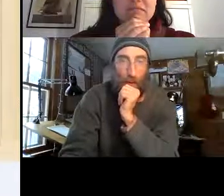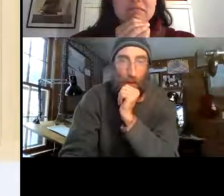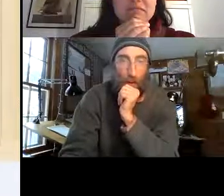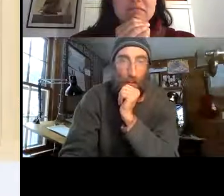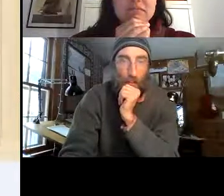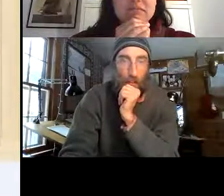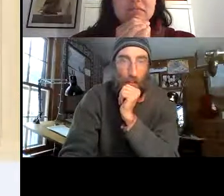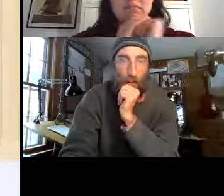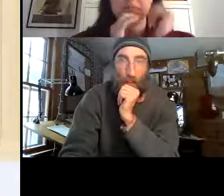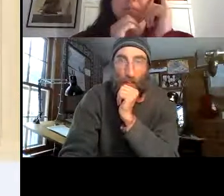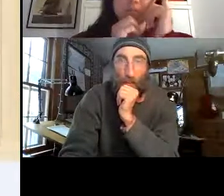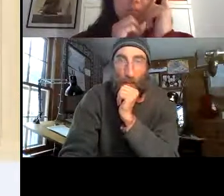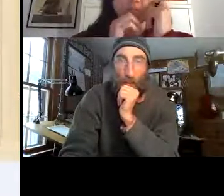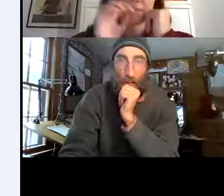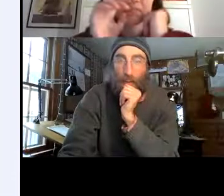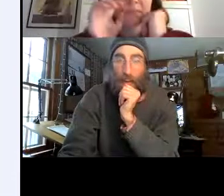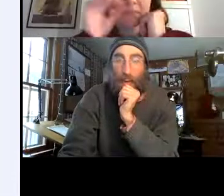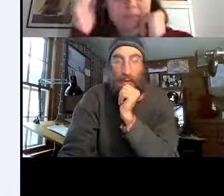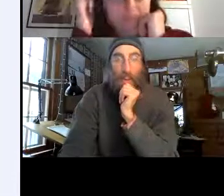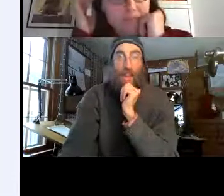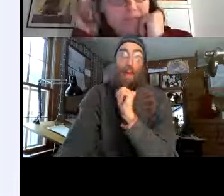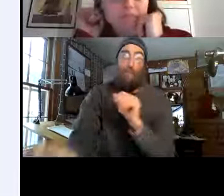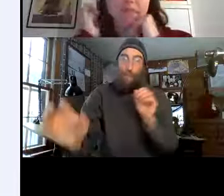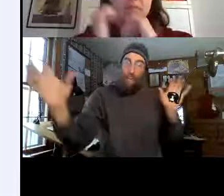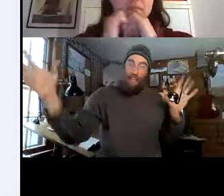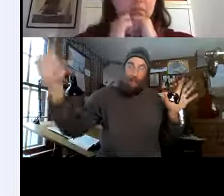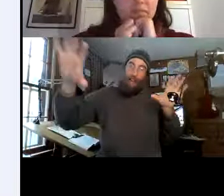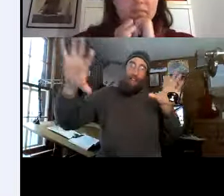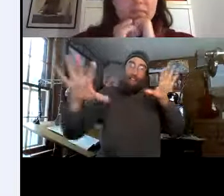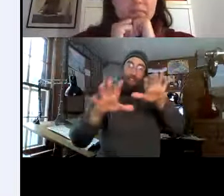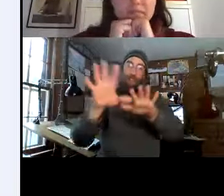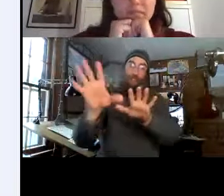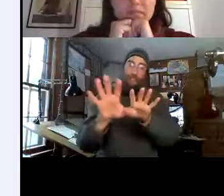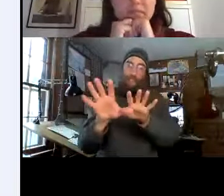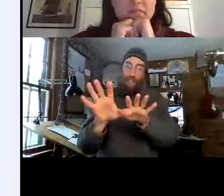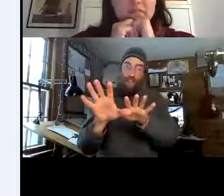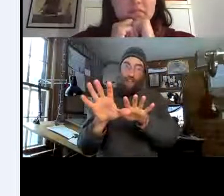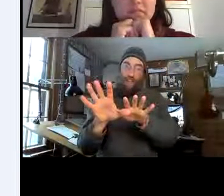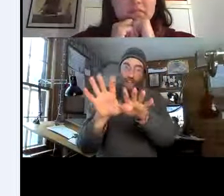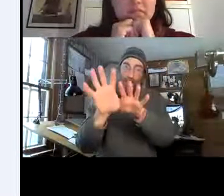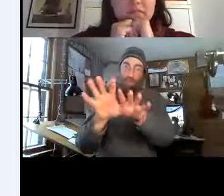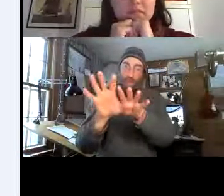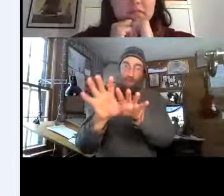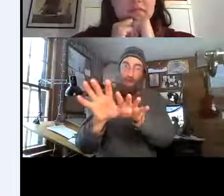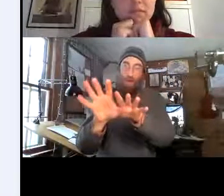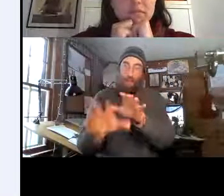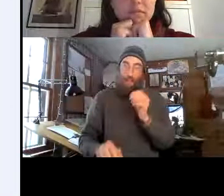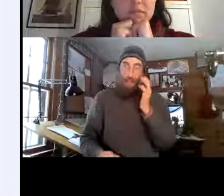were actually under fire at the time. Um, and that I can go in and assemble those details, then and try to figure out what that looked